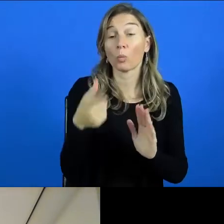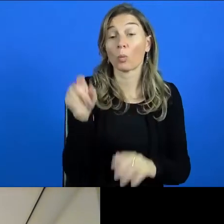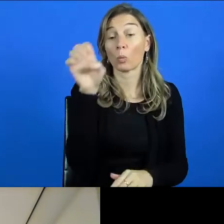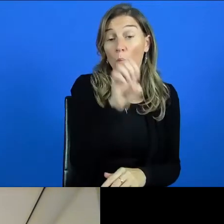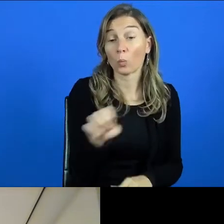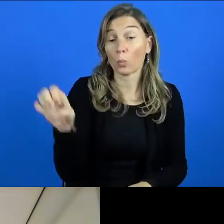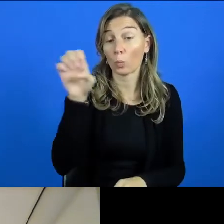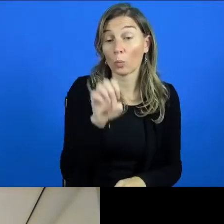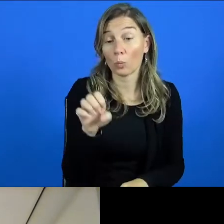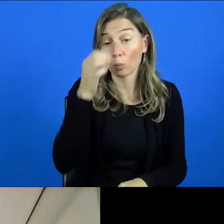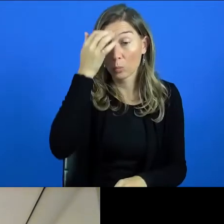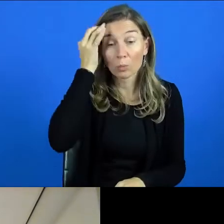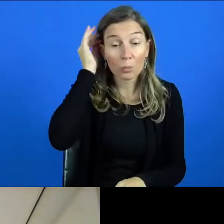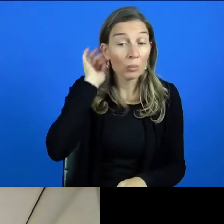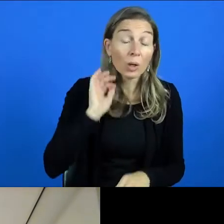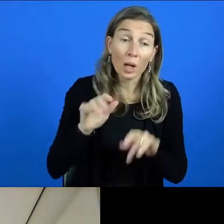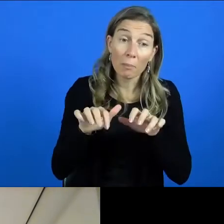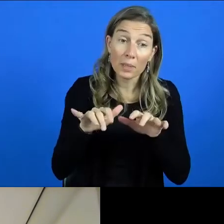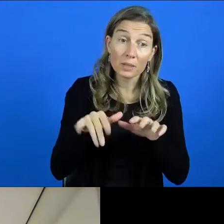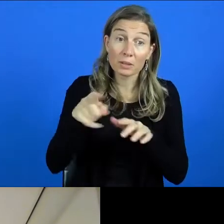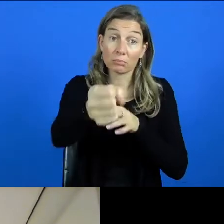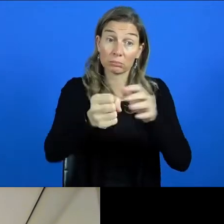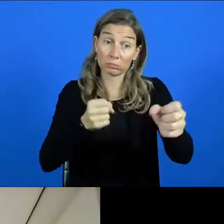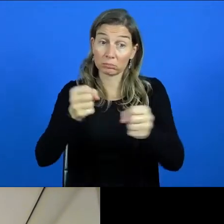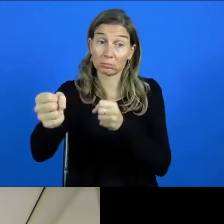and also employees, and I use this word, employ,